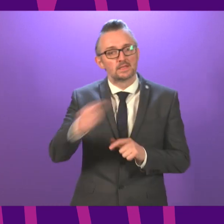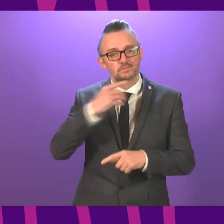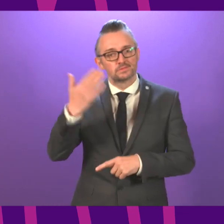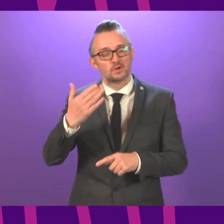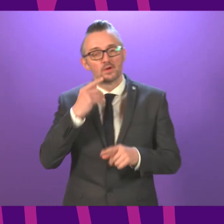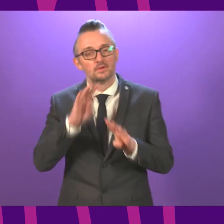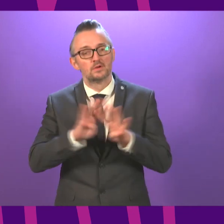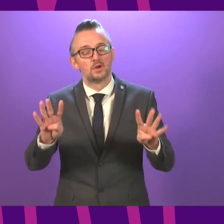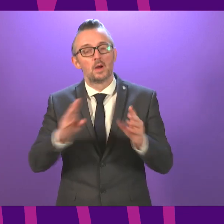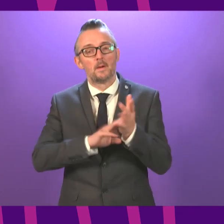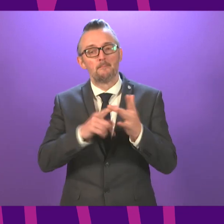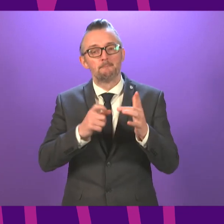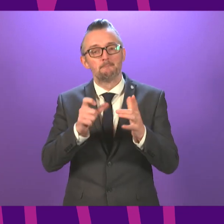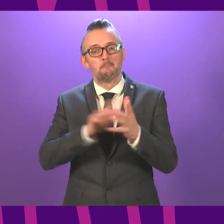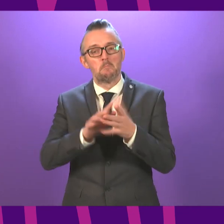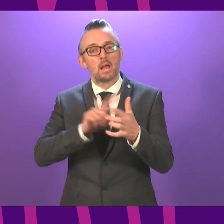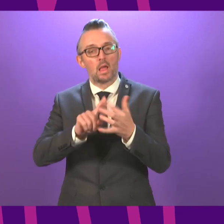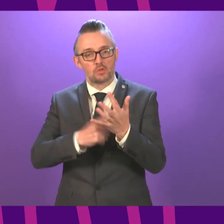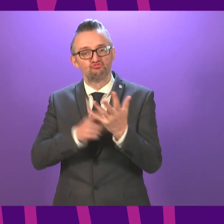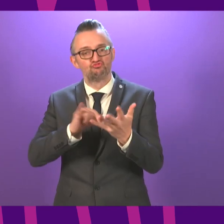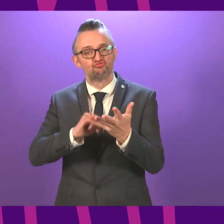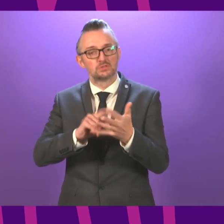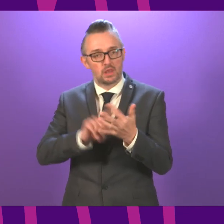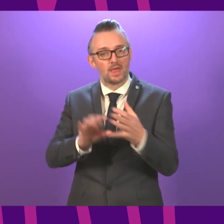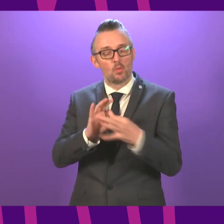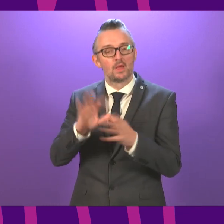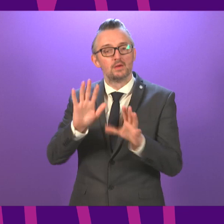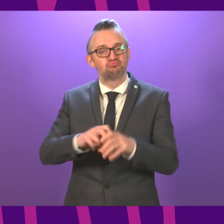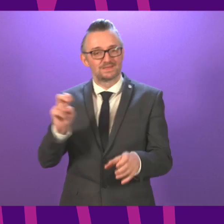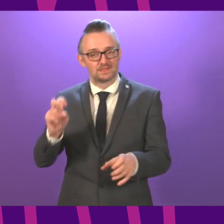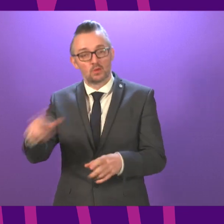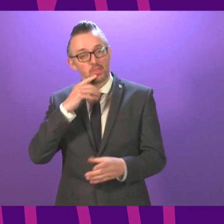statement, so there should be no interventions or interruptions. The Cabinet Secretary for the Constitution, Europe and External Affairs (Michael Russell):